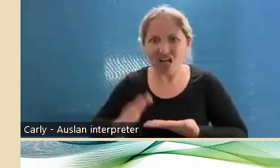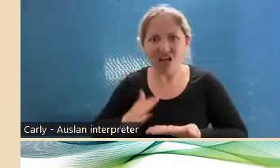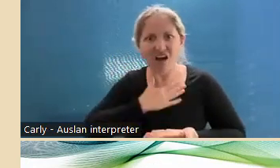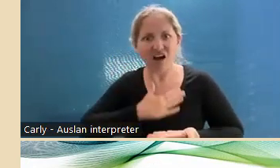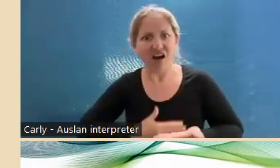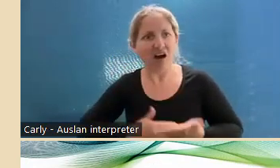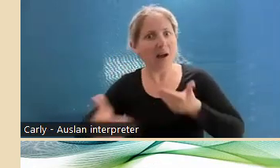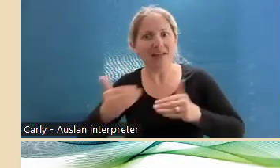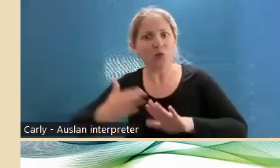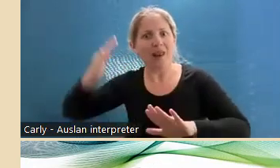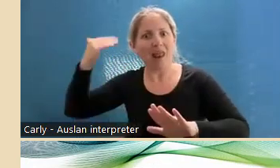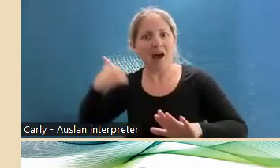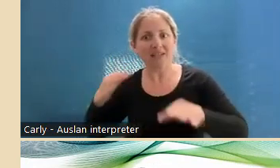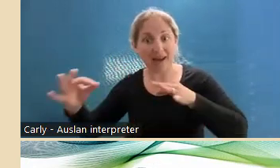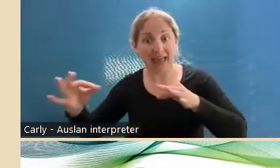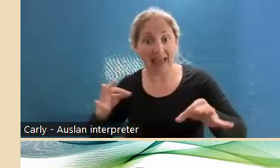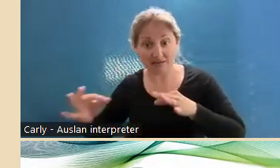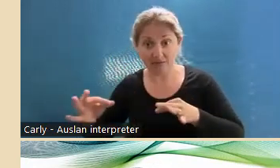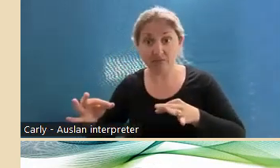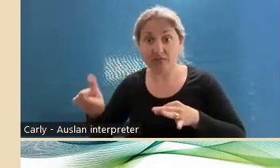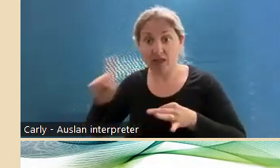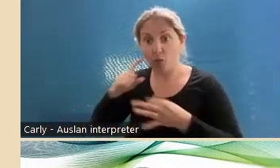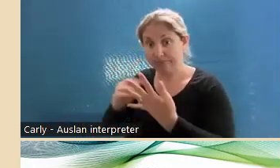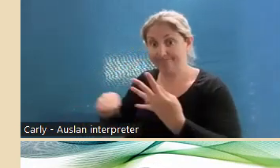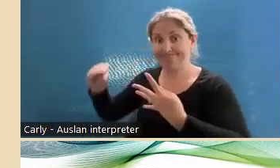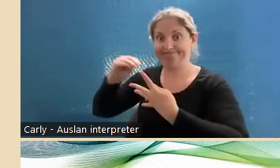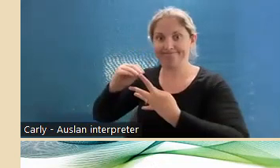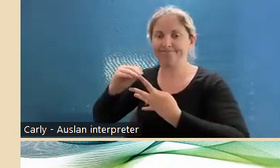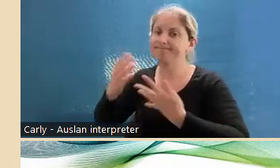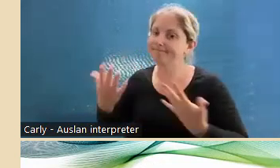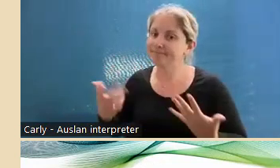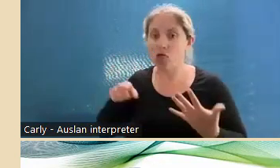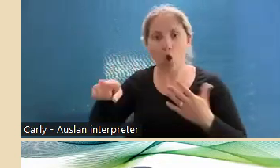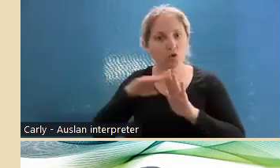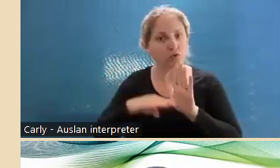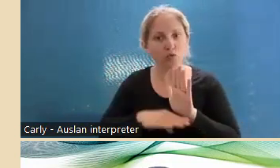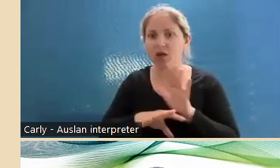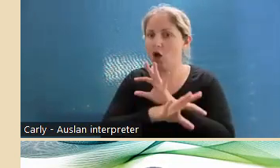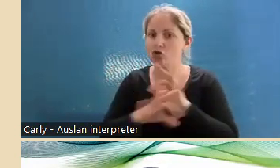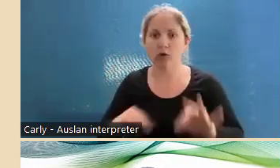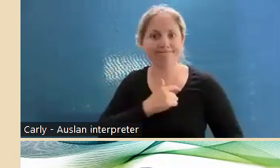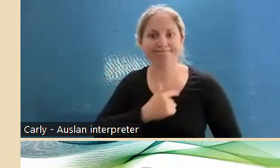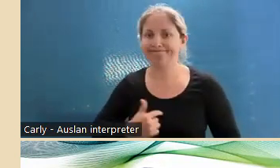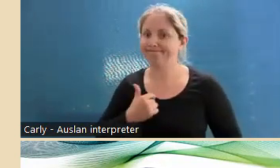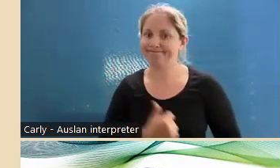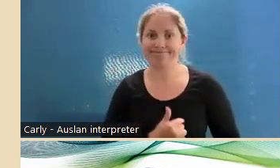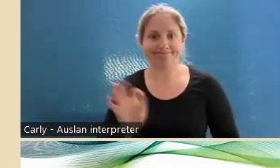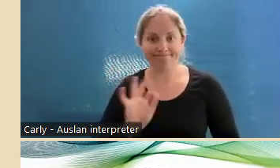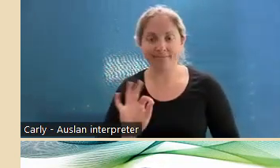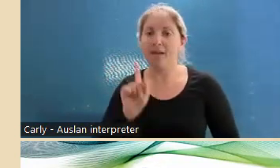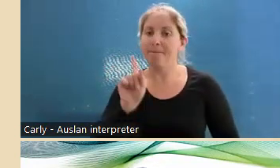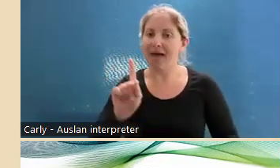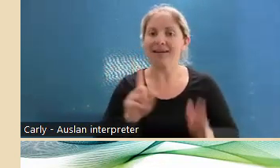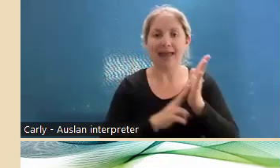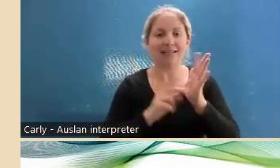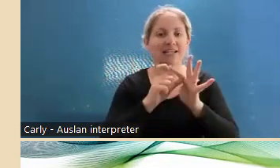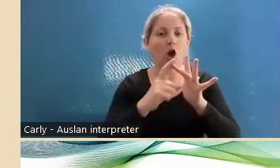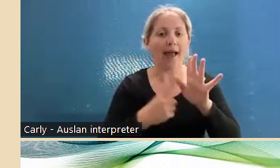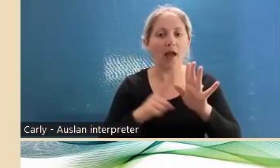Those criteria are not set in stone and are constantly being reviewed by the NDIA.